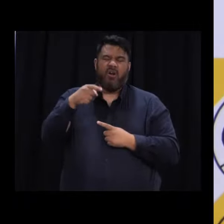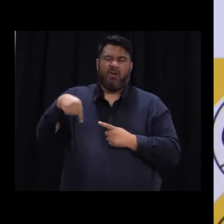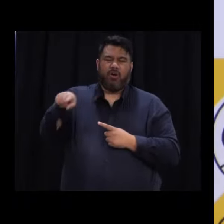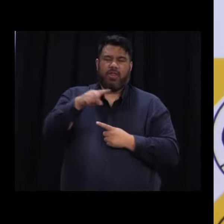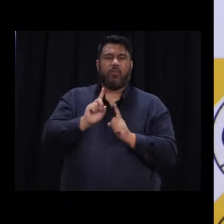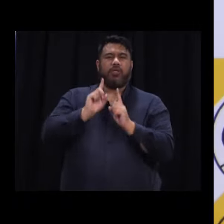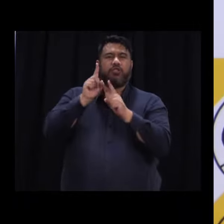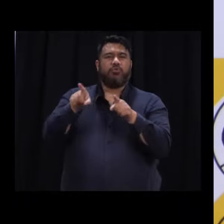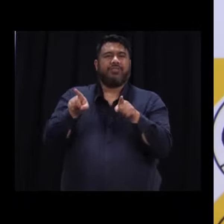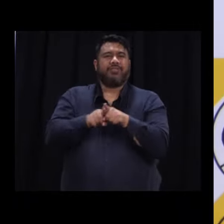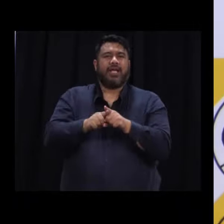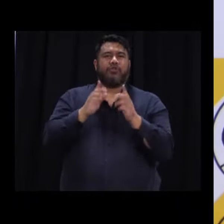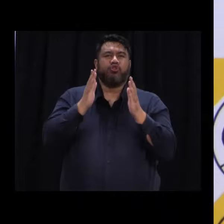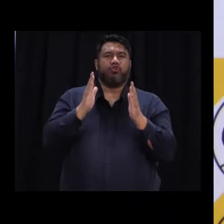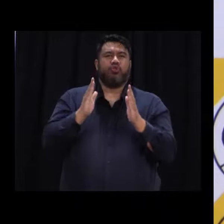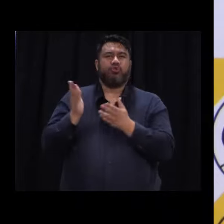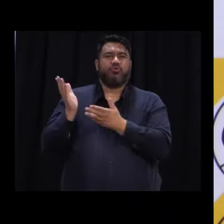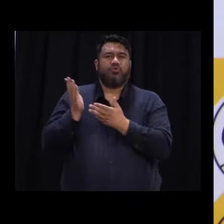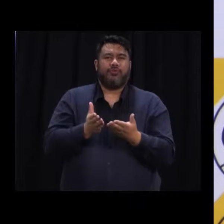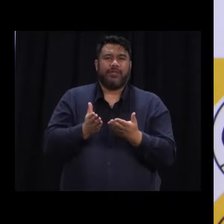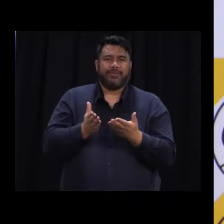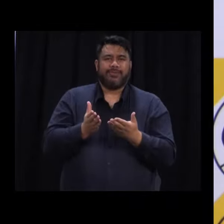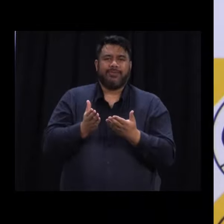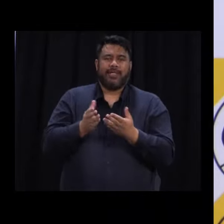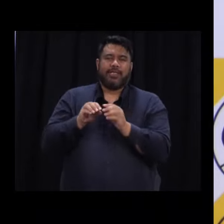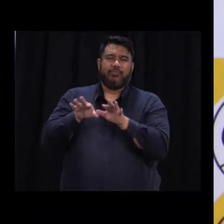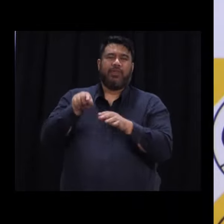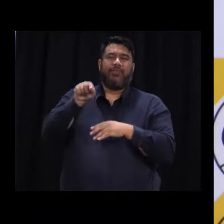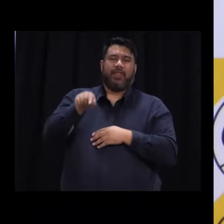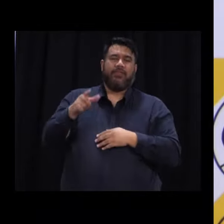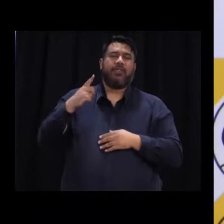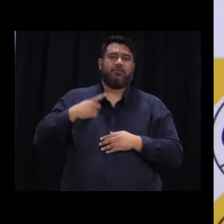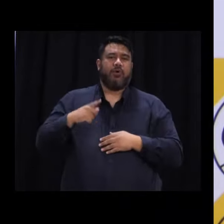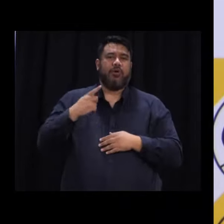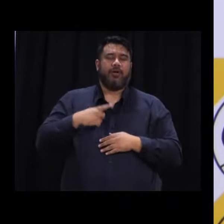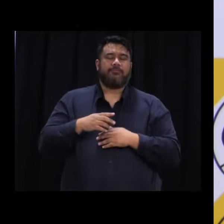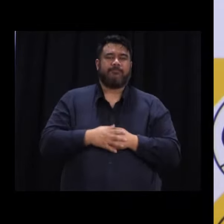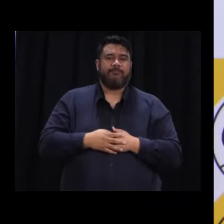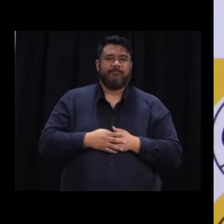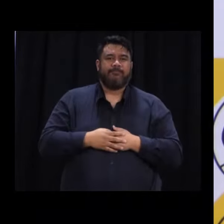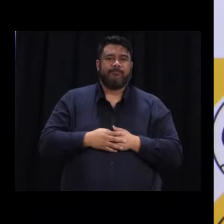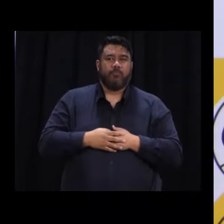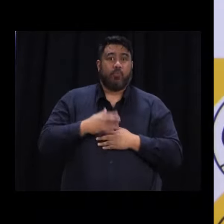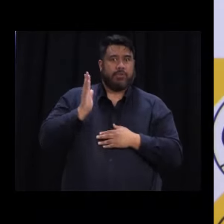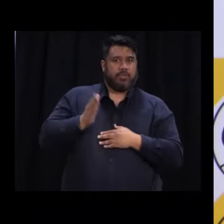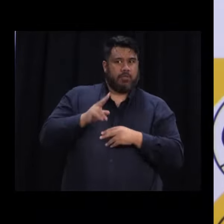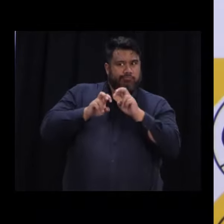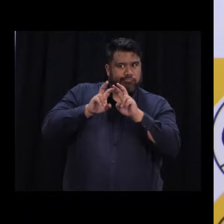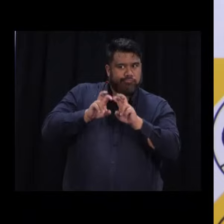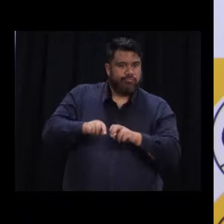the largest sub-cluster which is centred around the Assembly of God Church in Mangere which